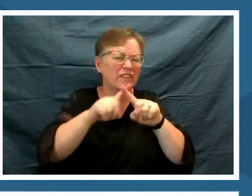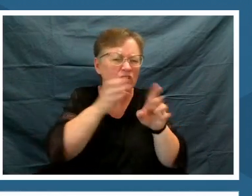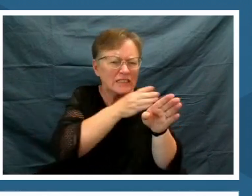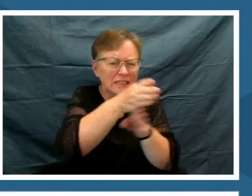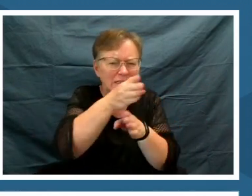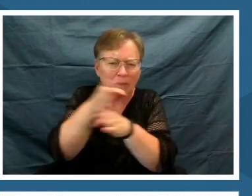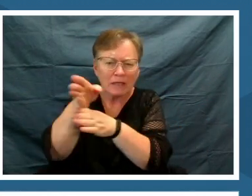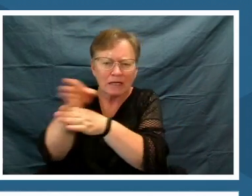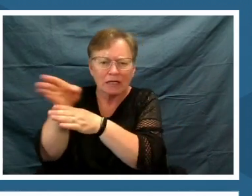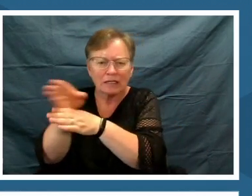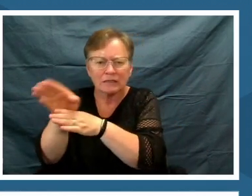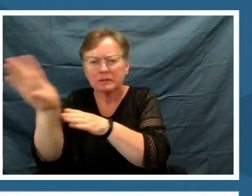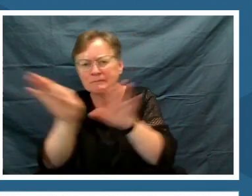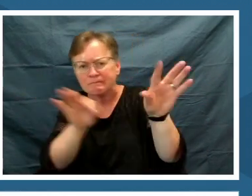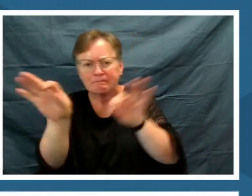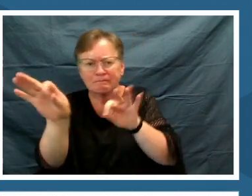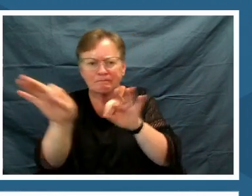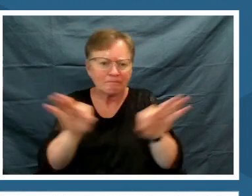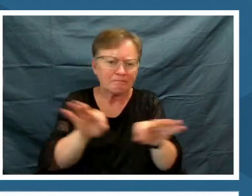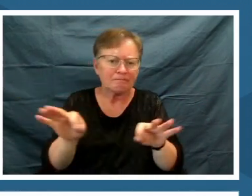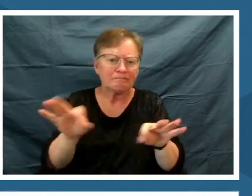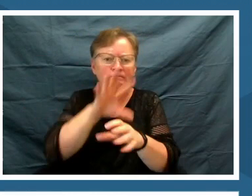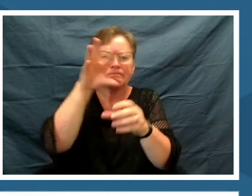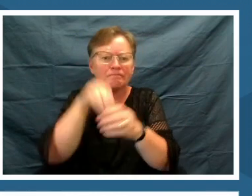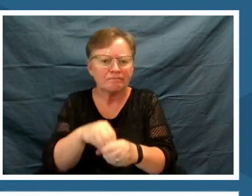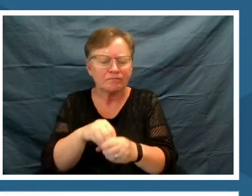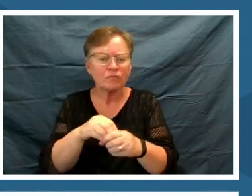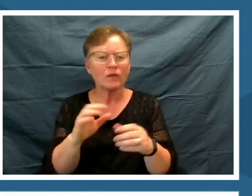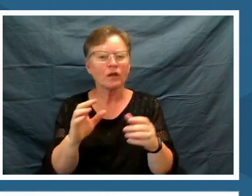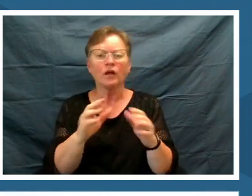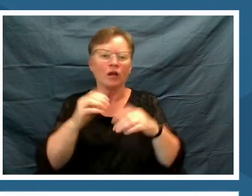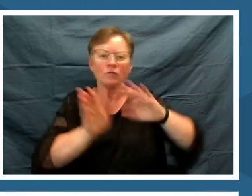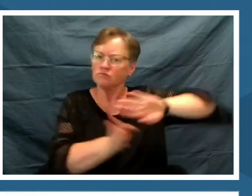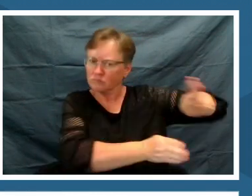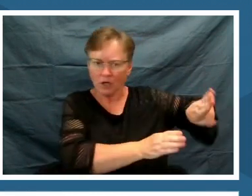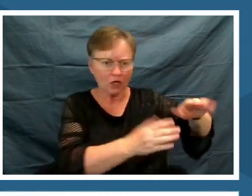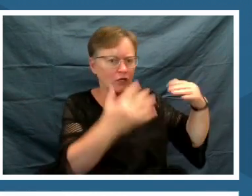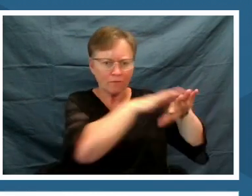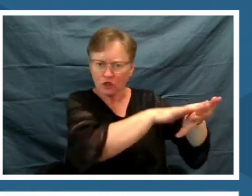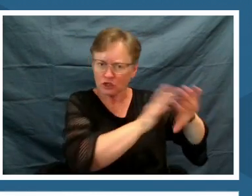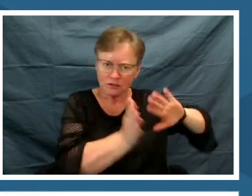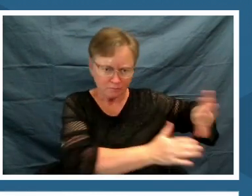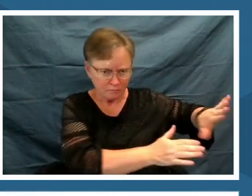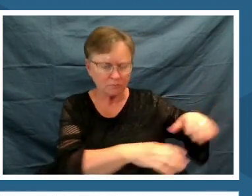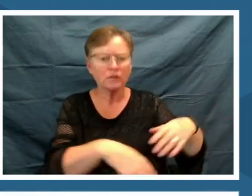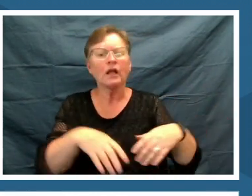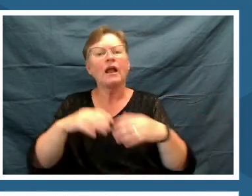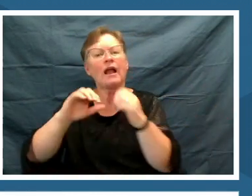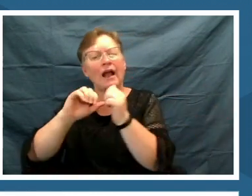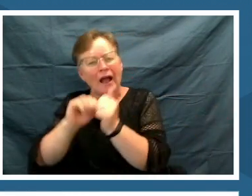forget about convergence just how often do you think you're teaching about real